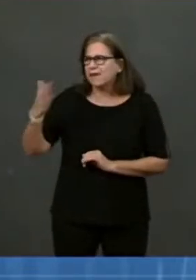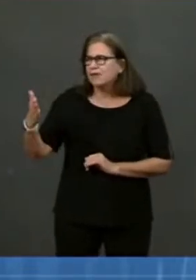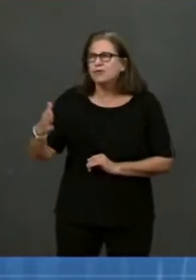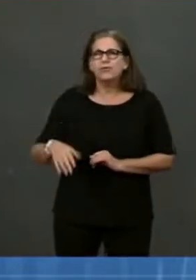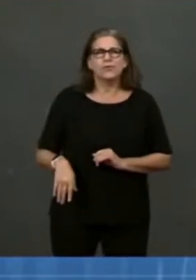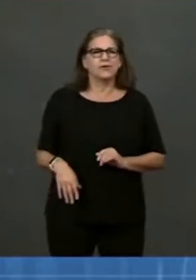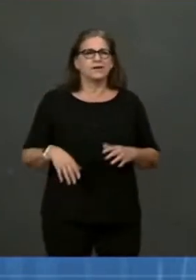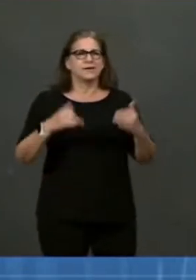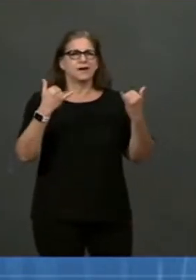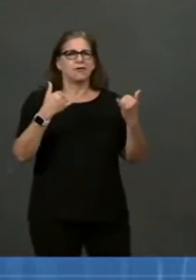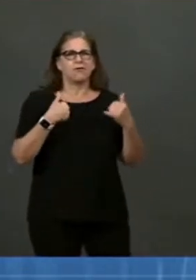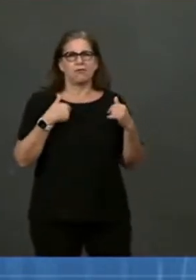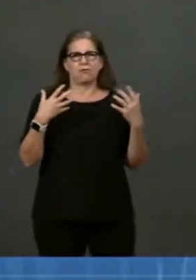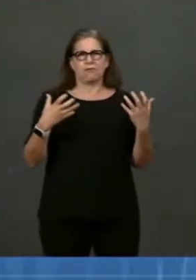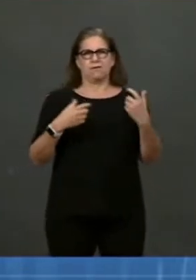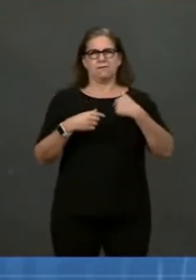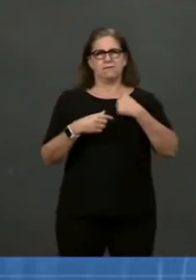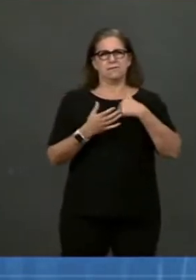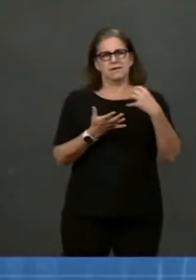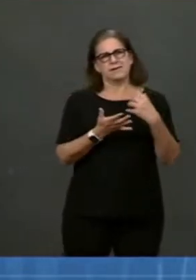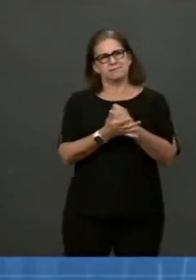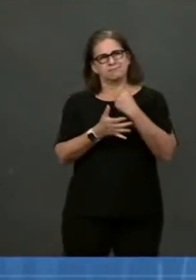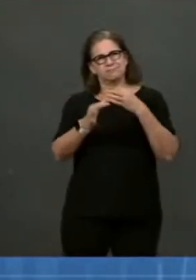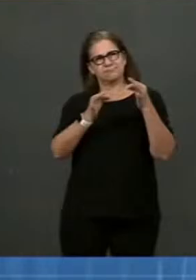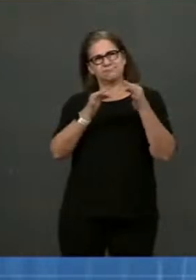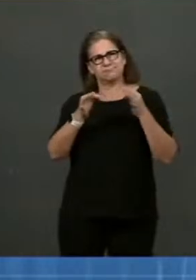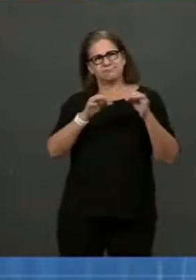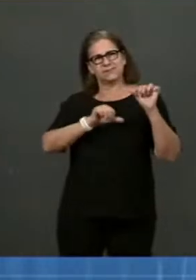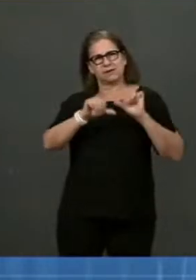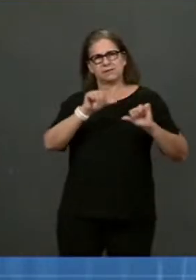WOLIN SKI. WHAT I LIKE TO DO OVER THE NEXT